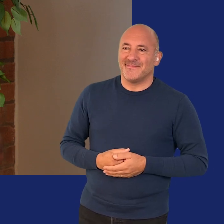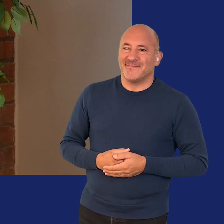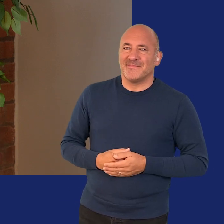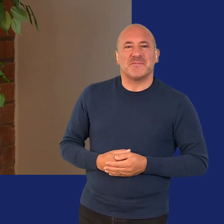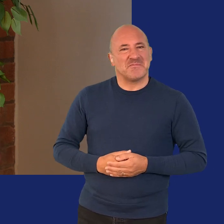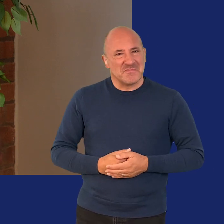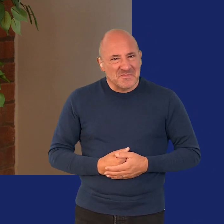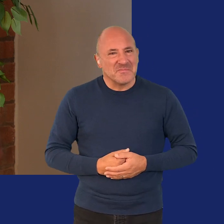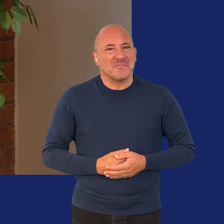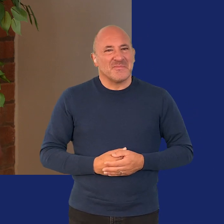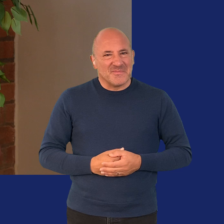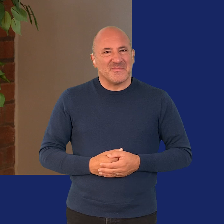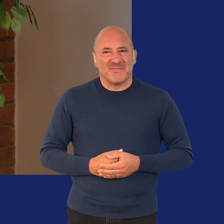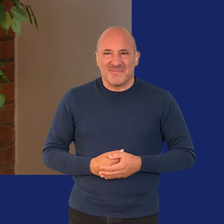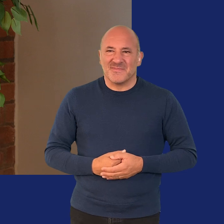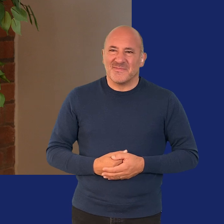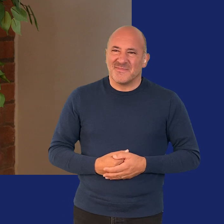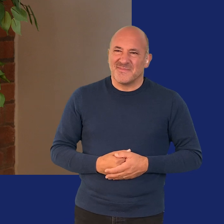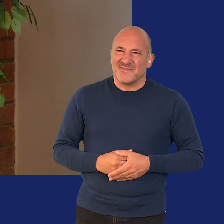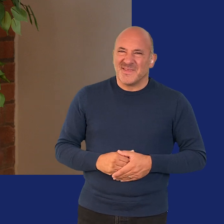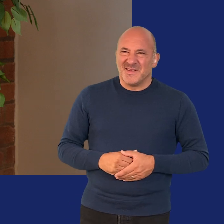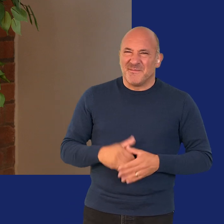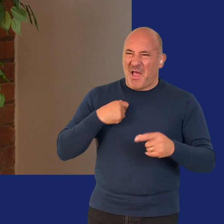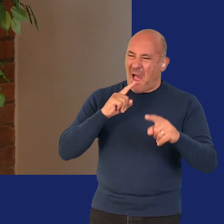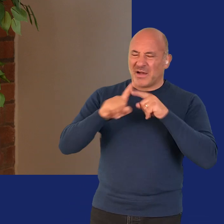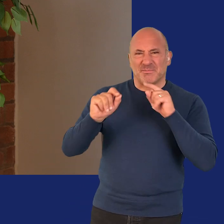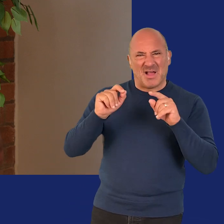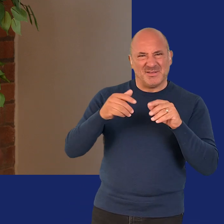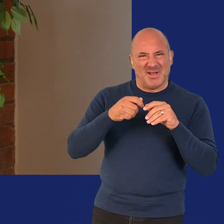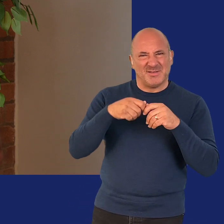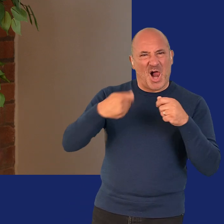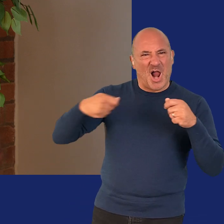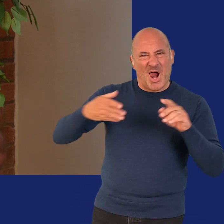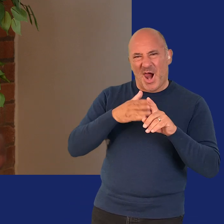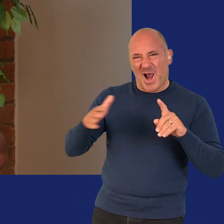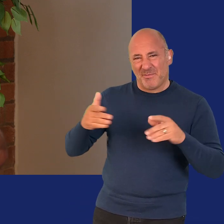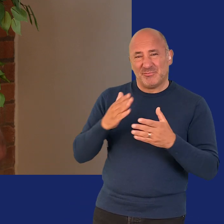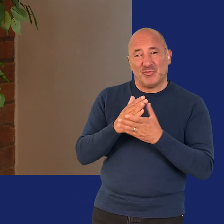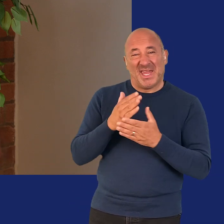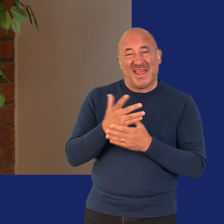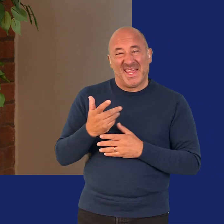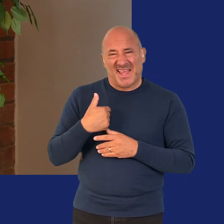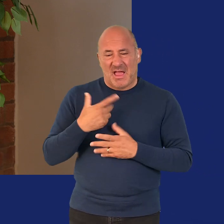Adam: That's a bit of a longwinded answer, but it's about being, being